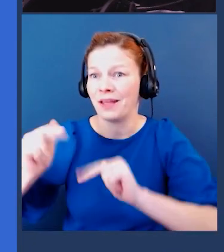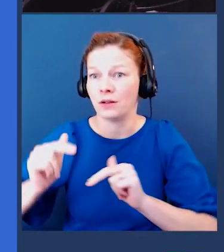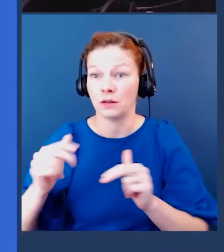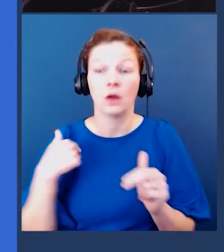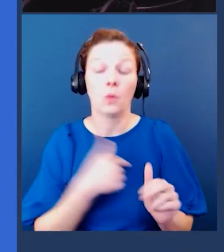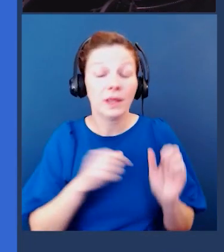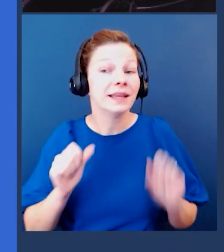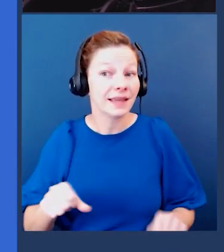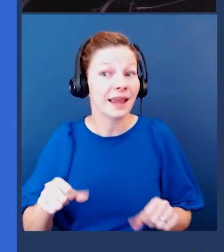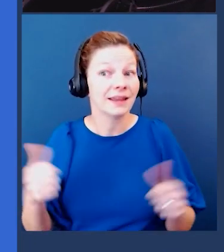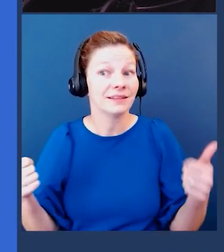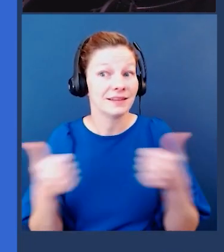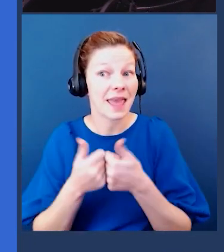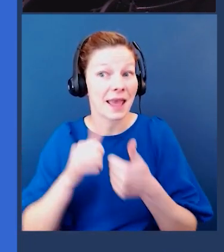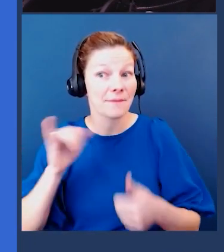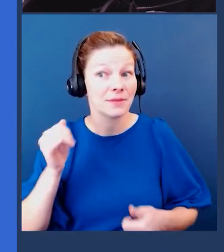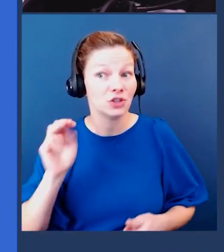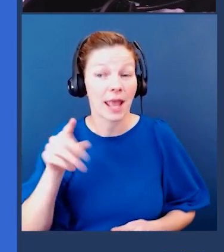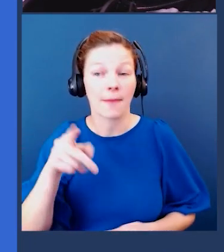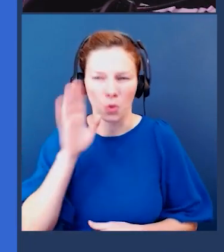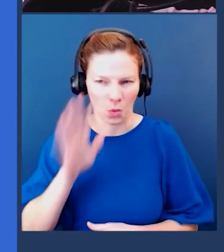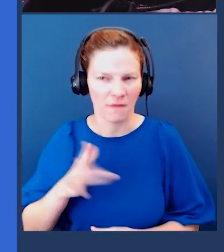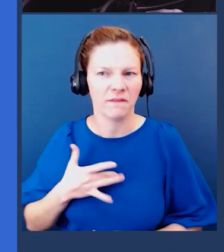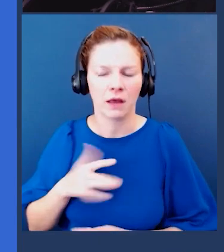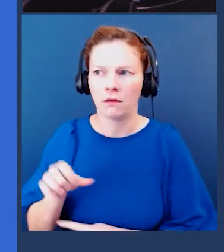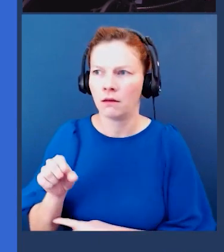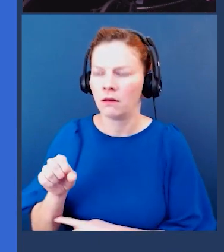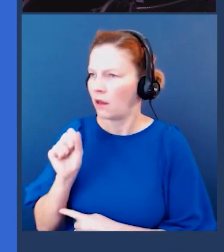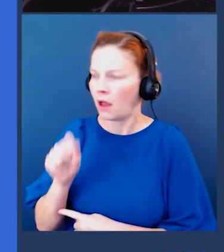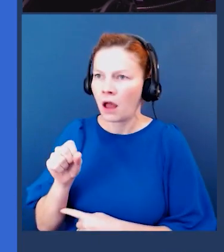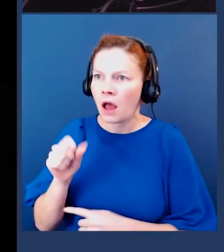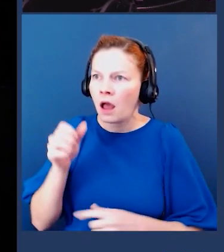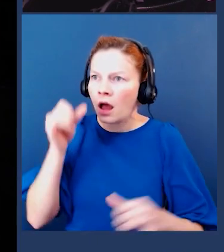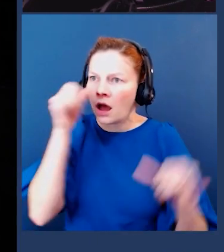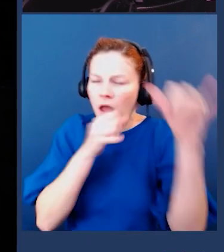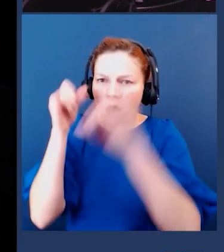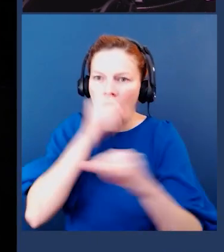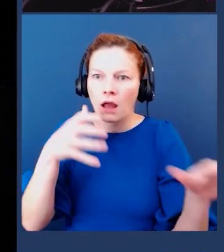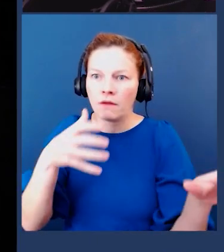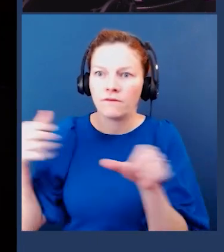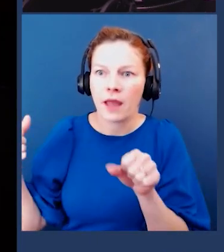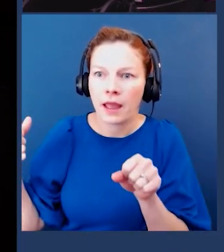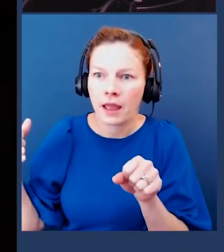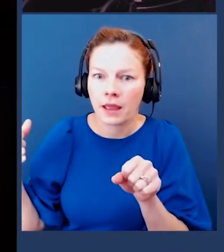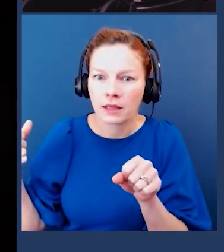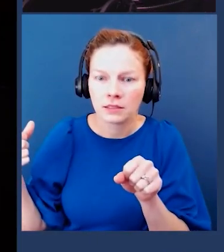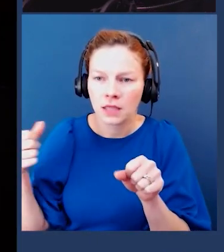from how fast and how much time and game developers are going to save in that.